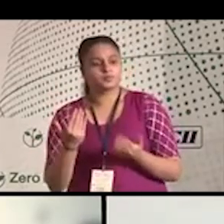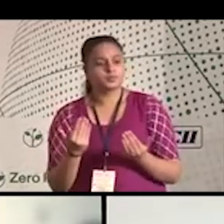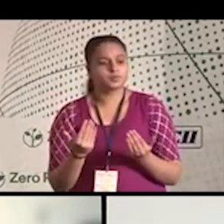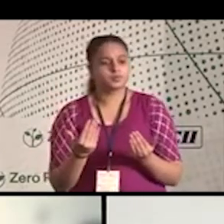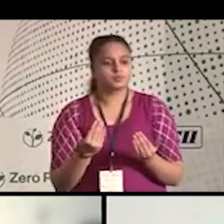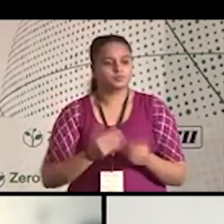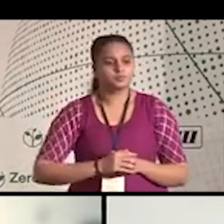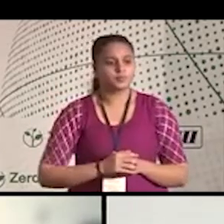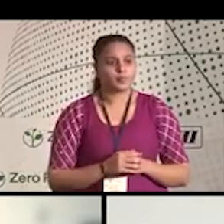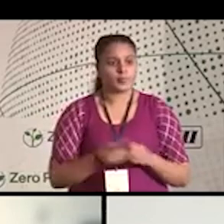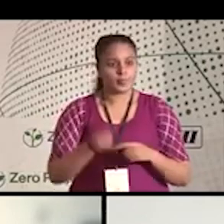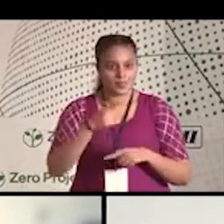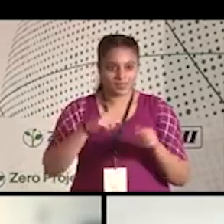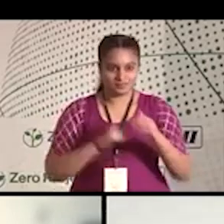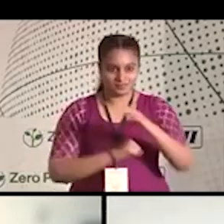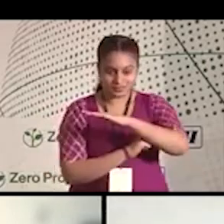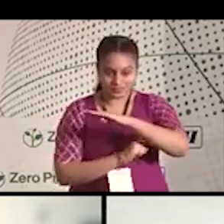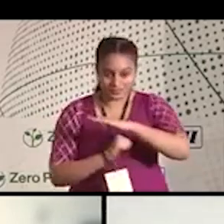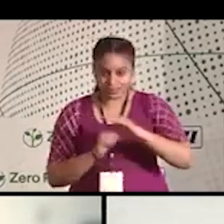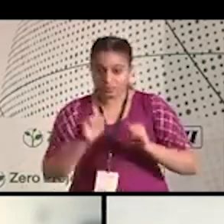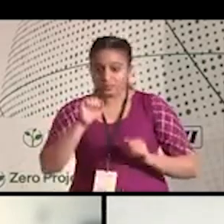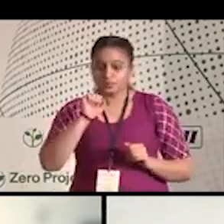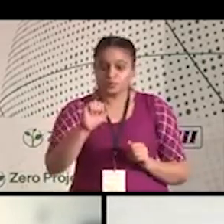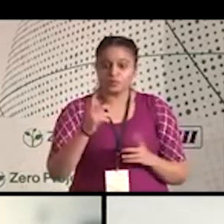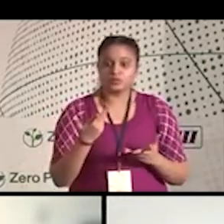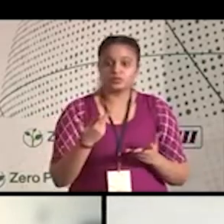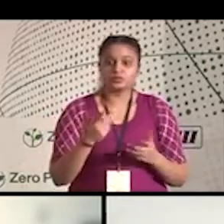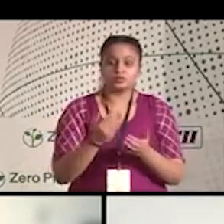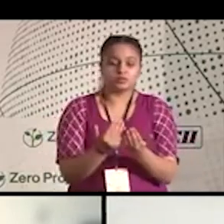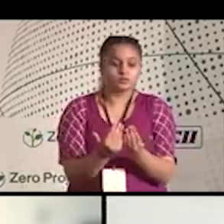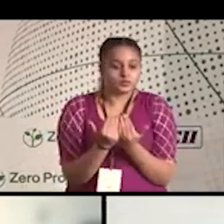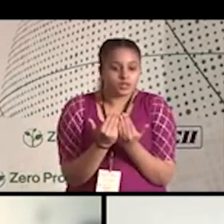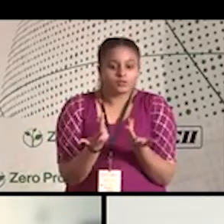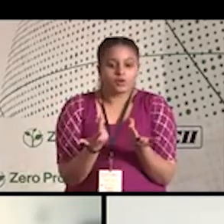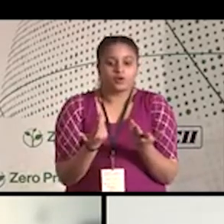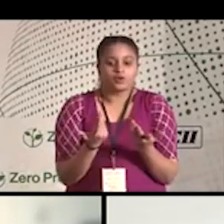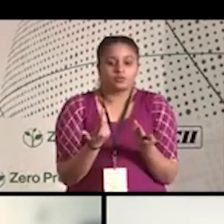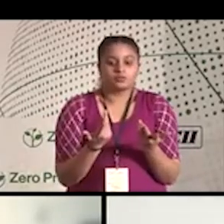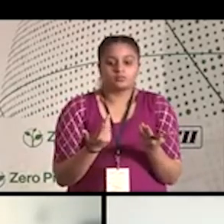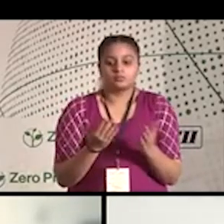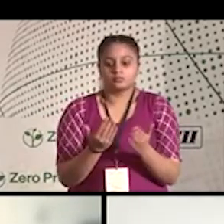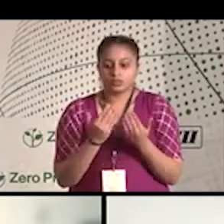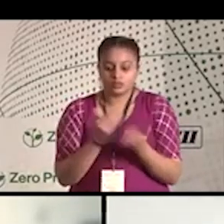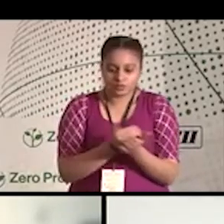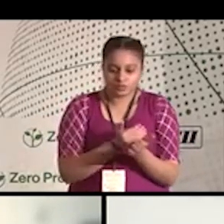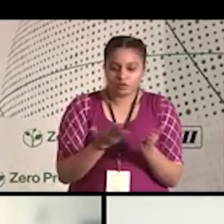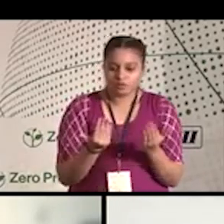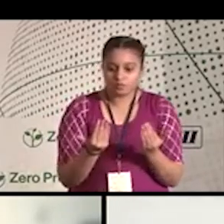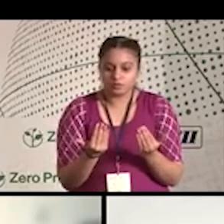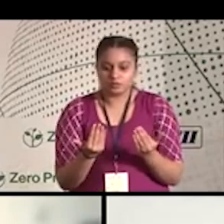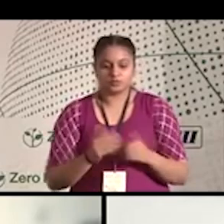So it sets up a system that prevents you from defending the rights. If the paper grants that to you.